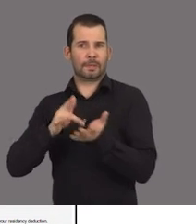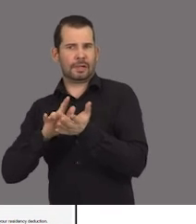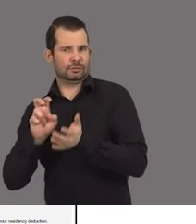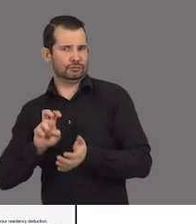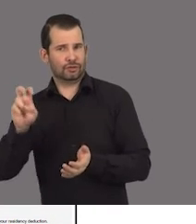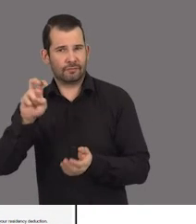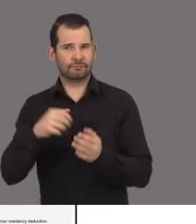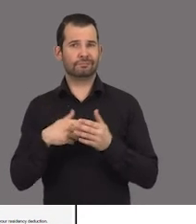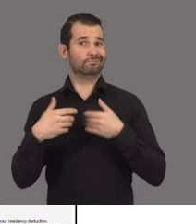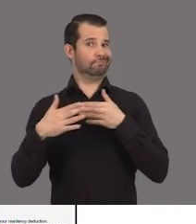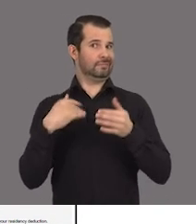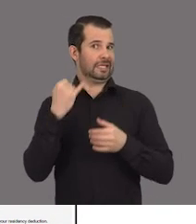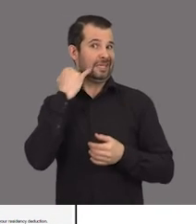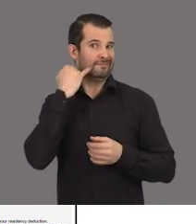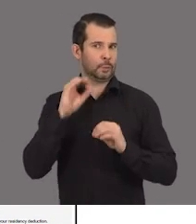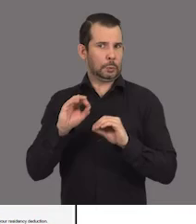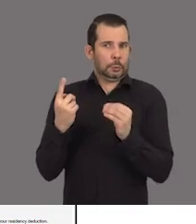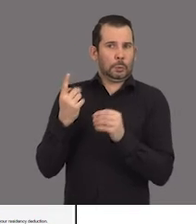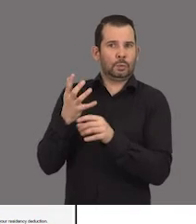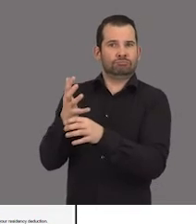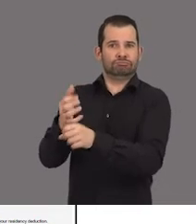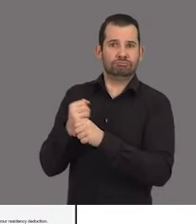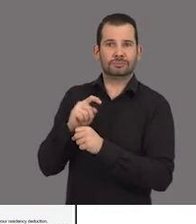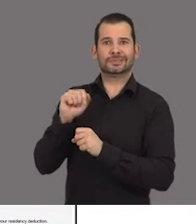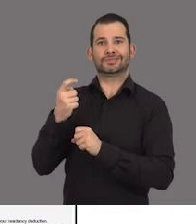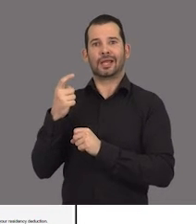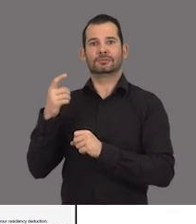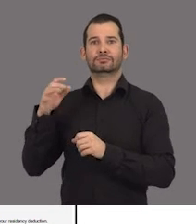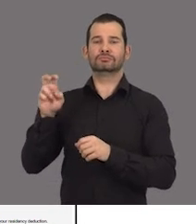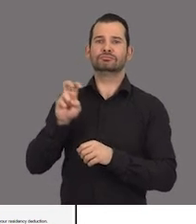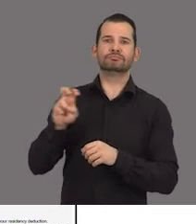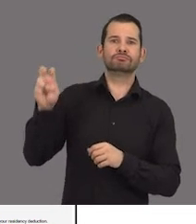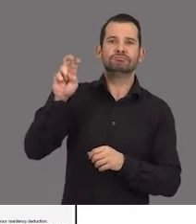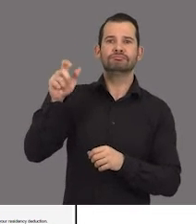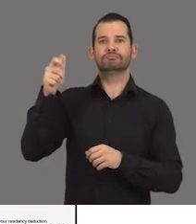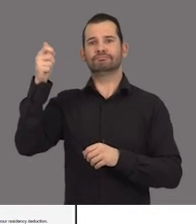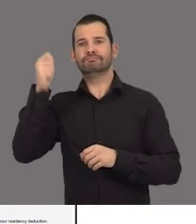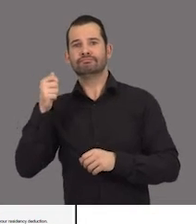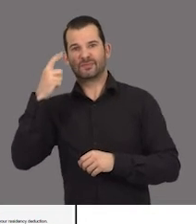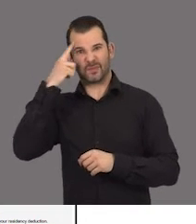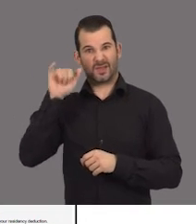even if no one received a taxable travel benefit for that trip